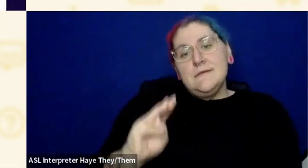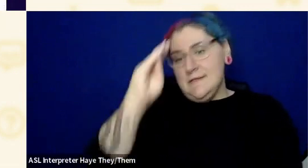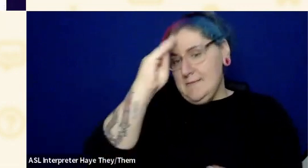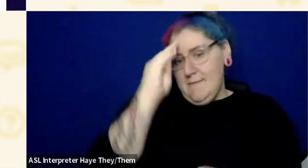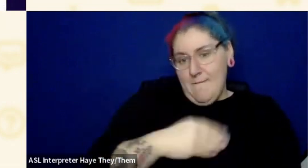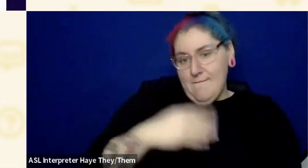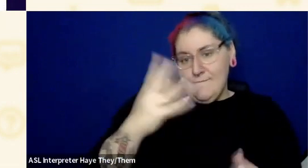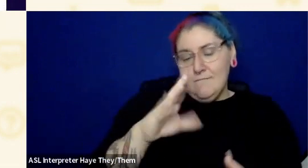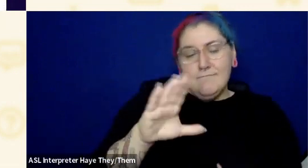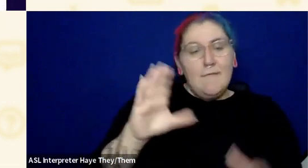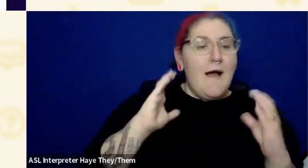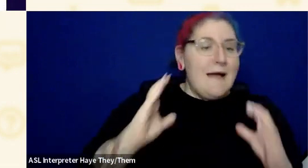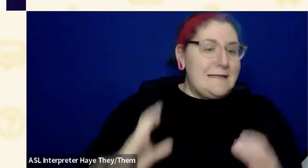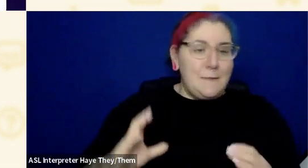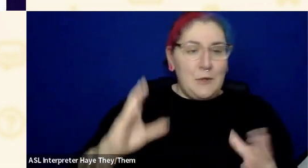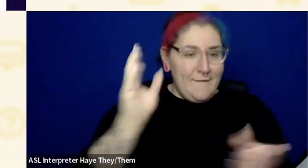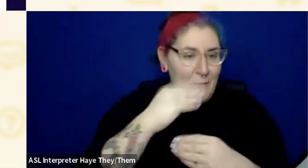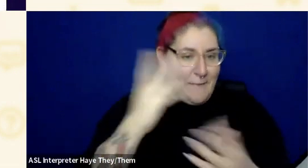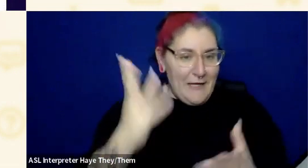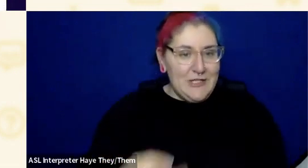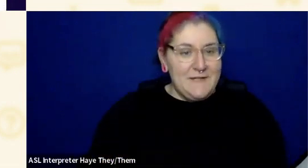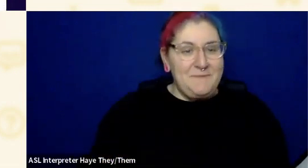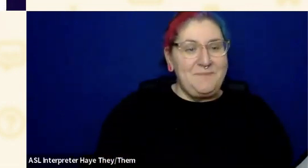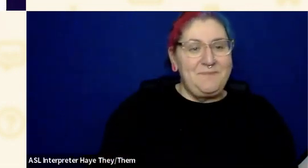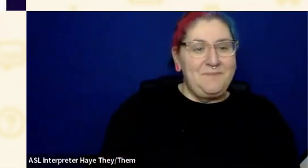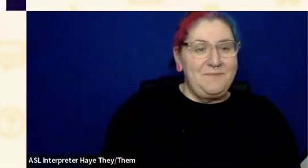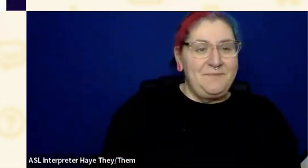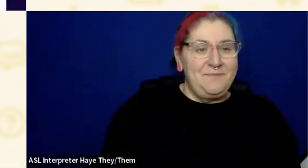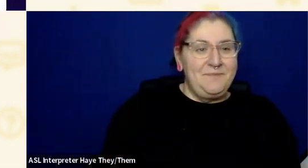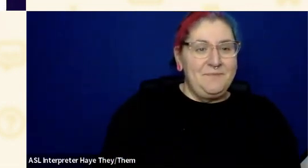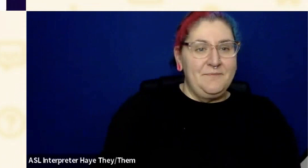Let's add some fields here, let's put in a Name field,